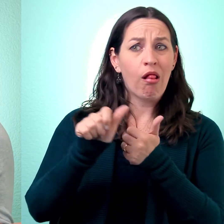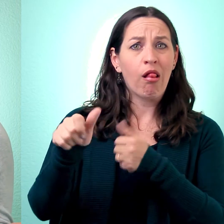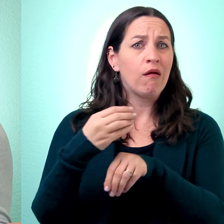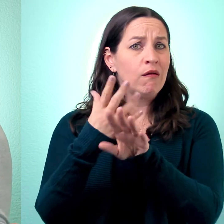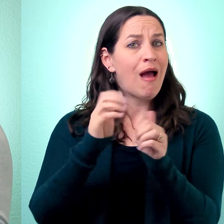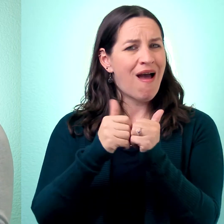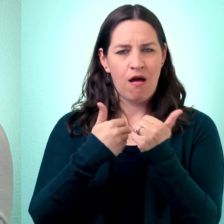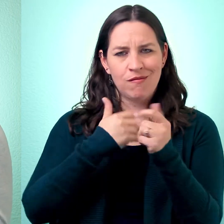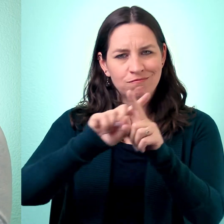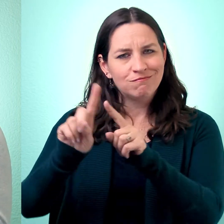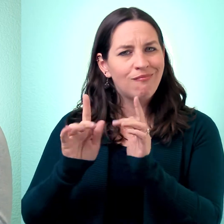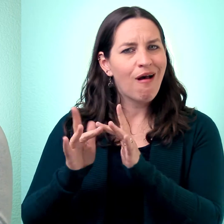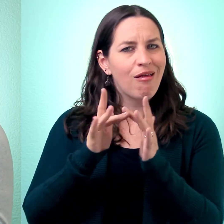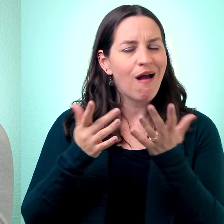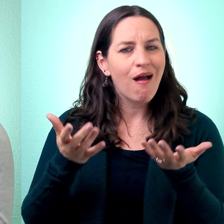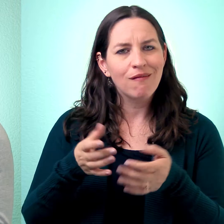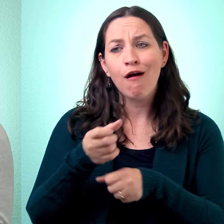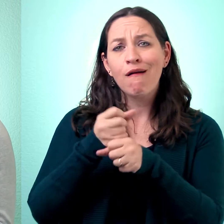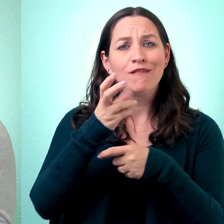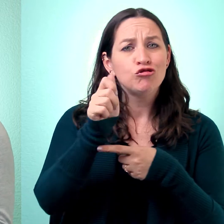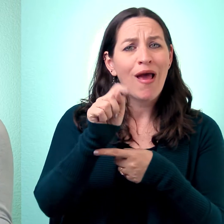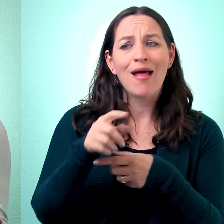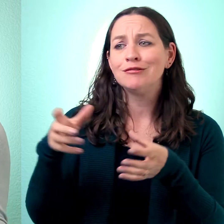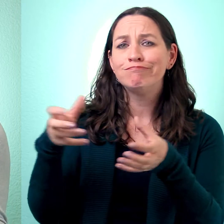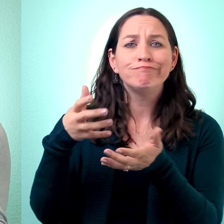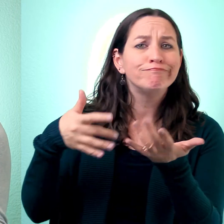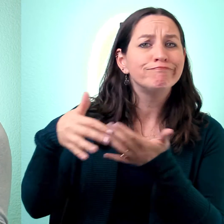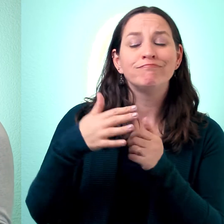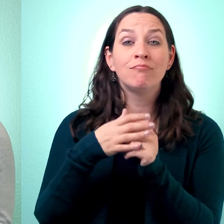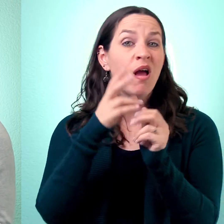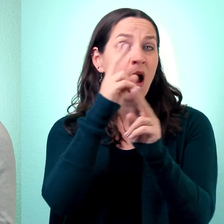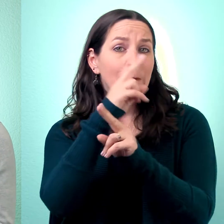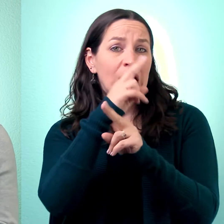online for attending workshops, for free get togethers, for coffee chats or even